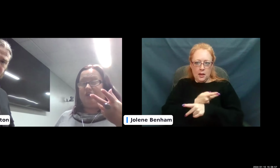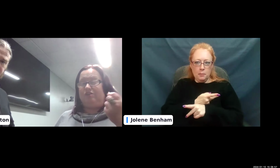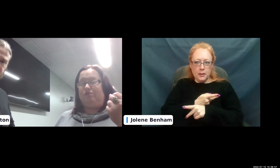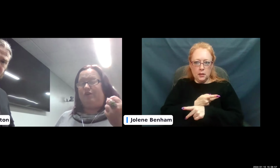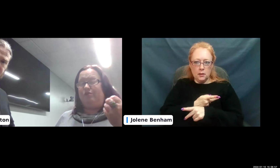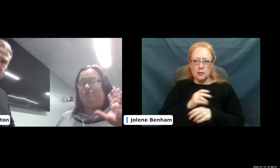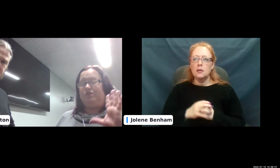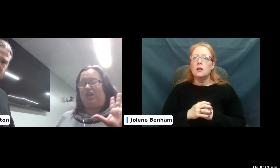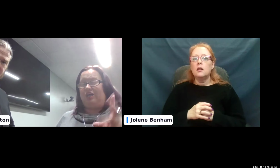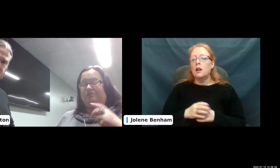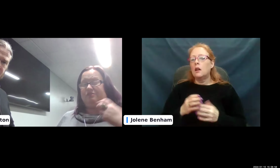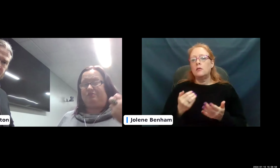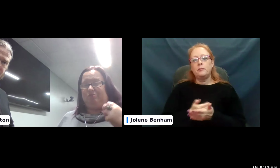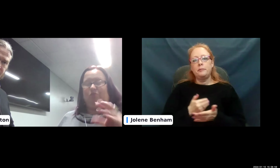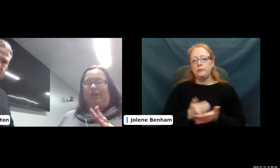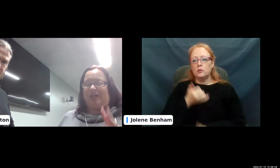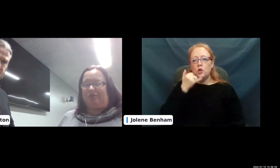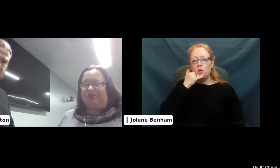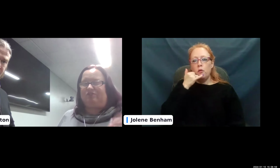And can magnify things. I think it goes up to 5 times.